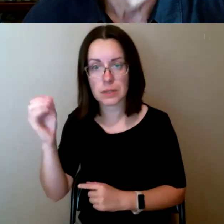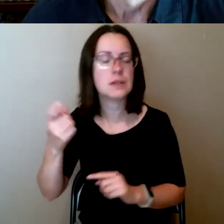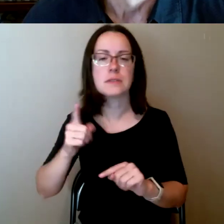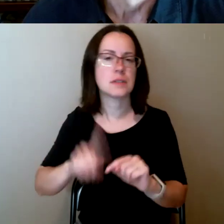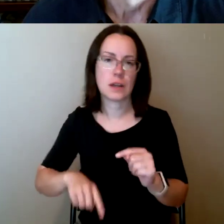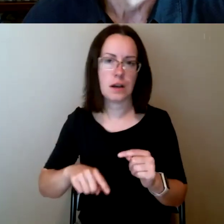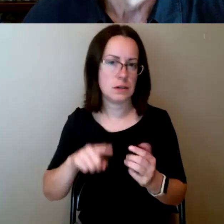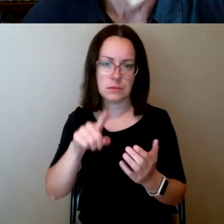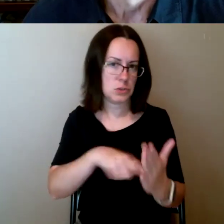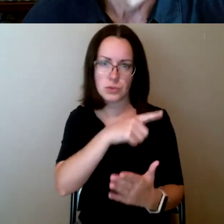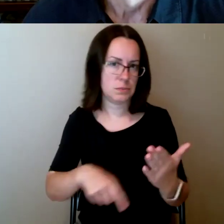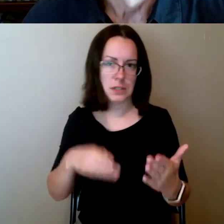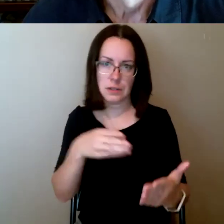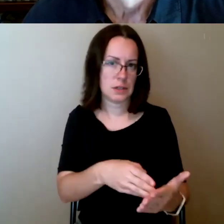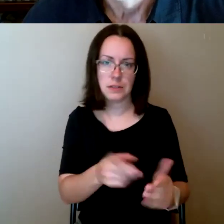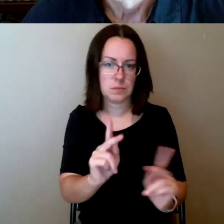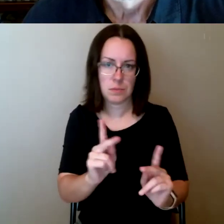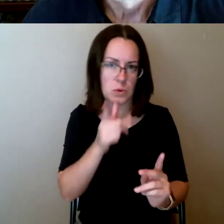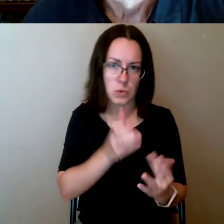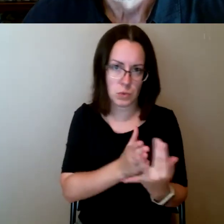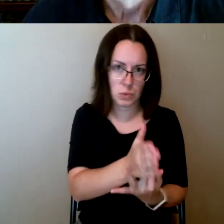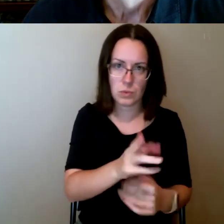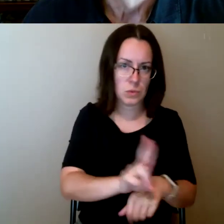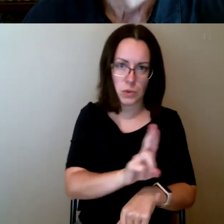discriminating against individuals going through this process. So there's a clear